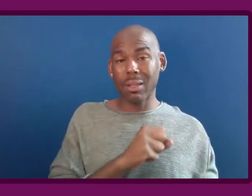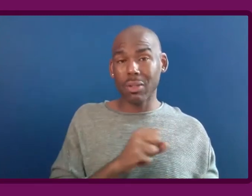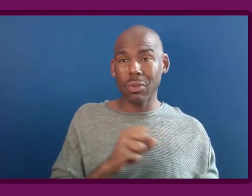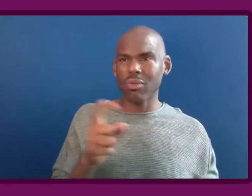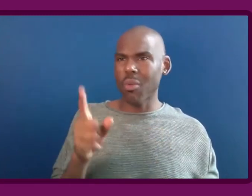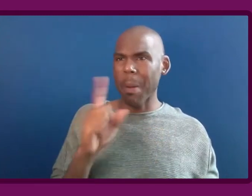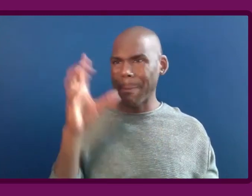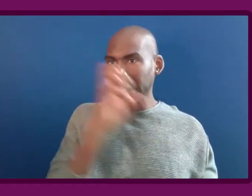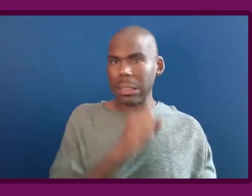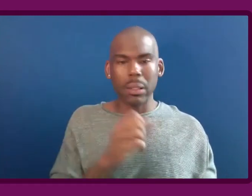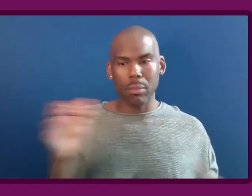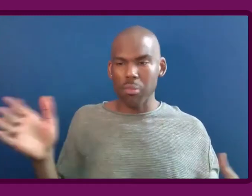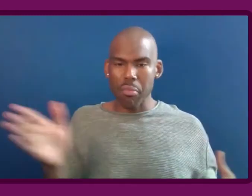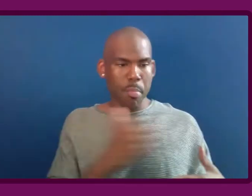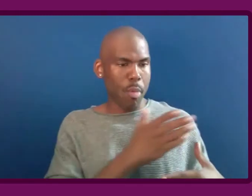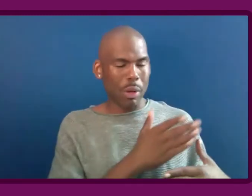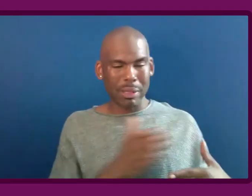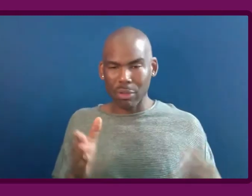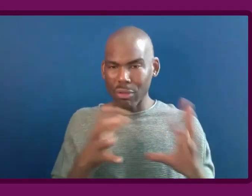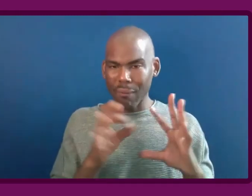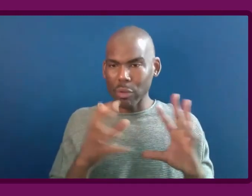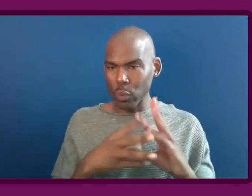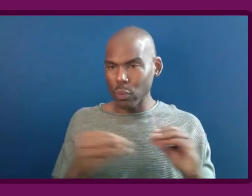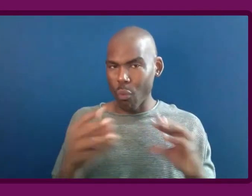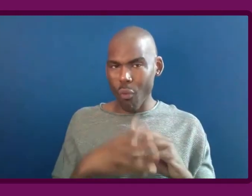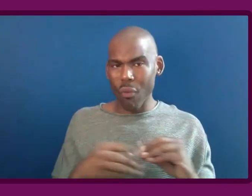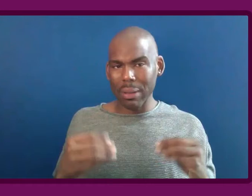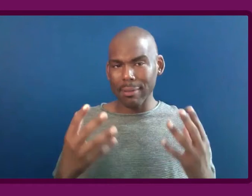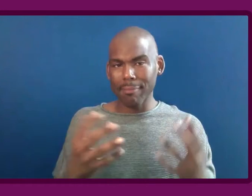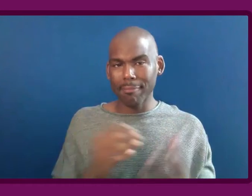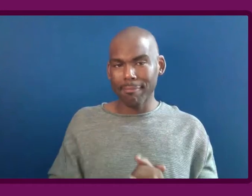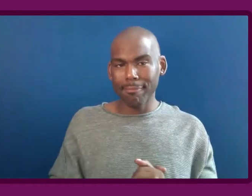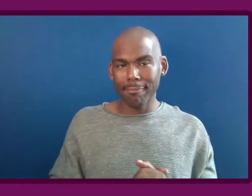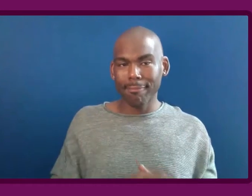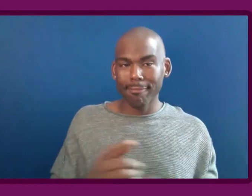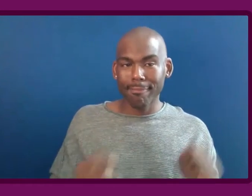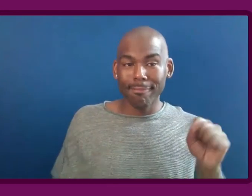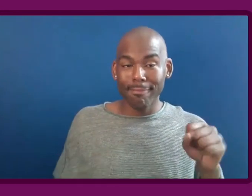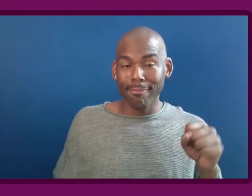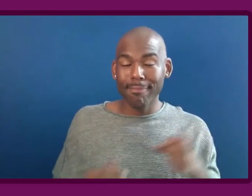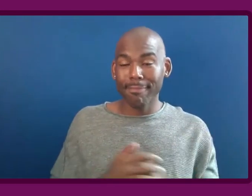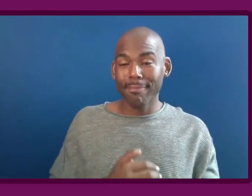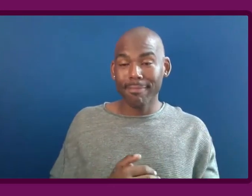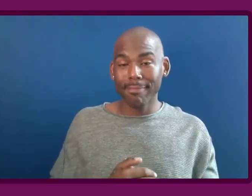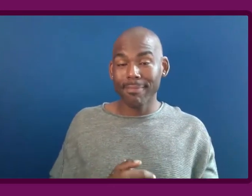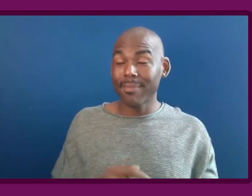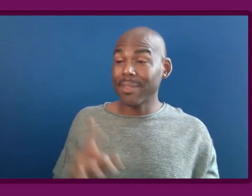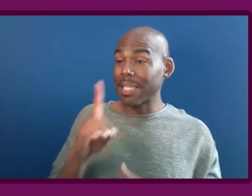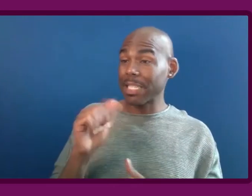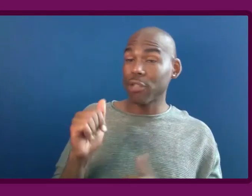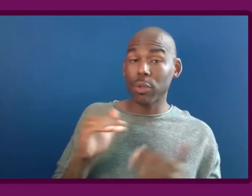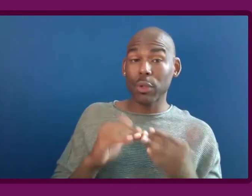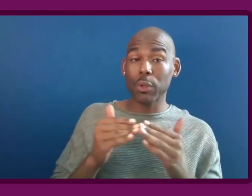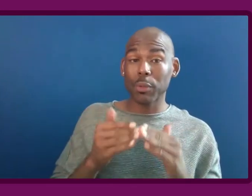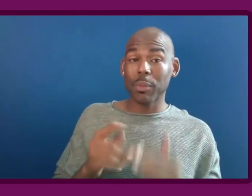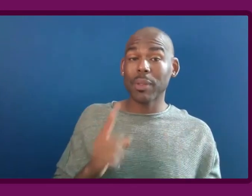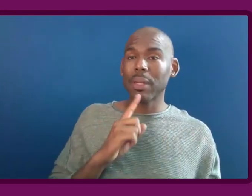a broad spectrum of stories, business will come out of that. Ashley Inkumsah: Yep. The disability community is definitely